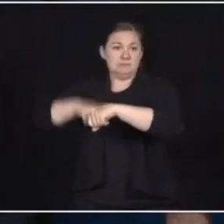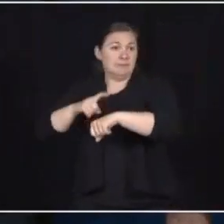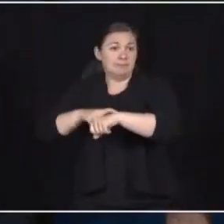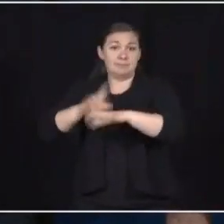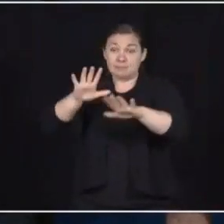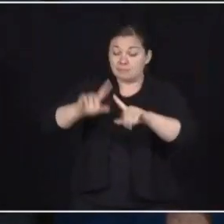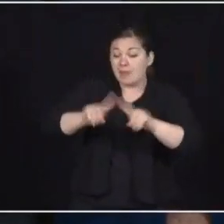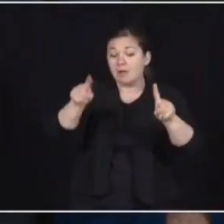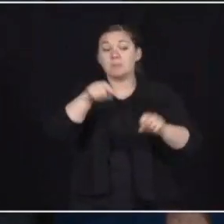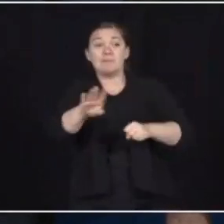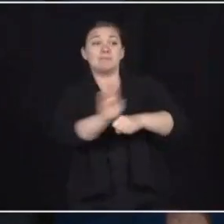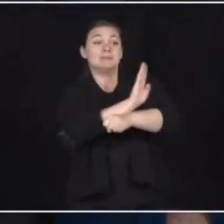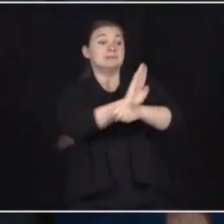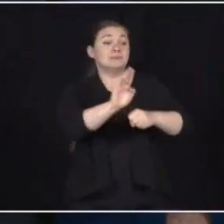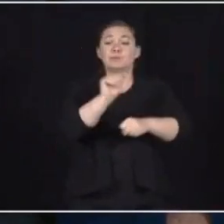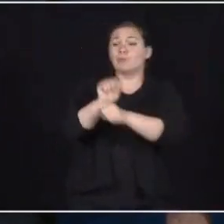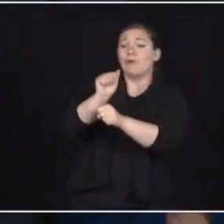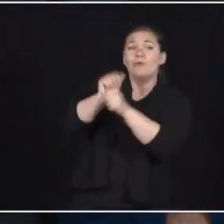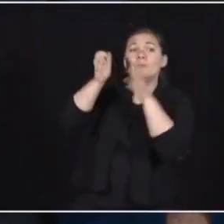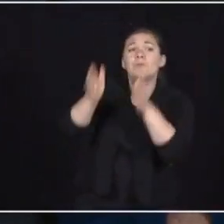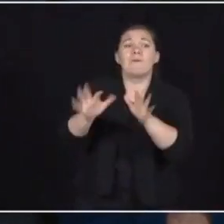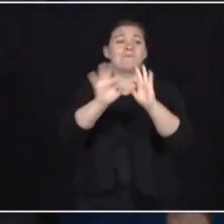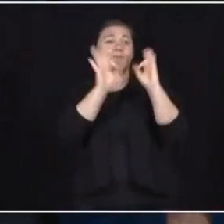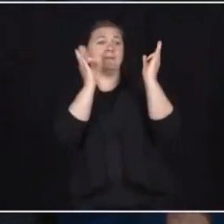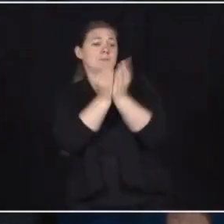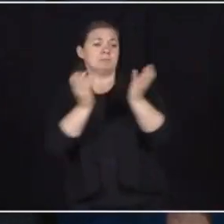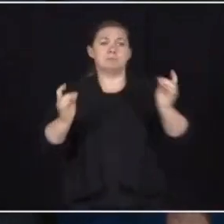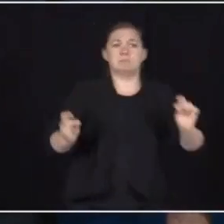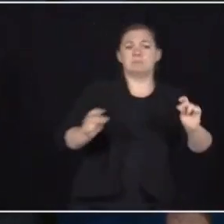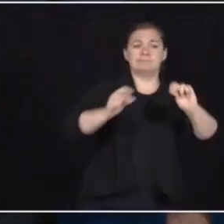workers and families. Response has truly been extraordinary.